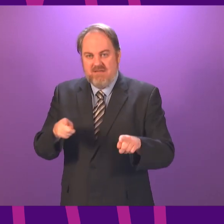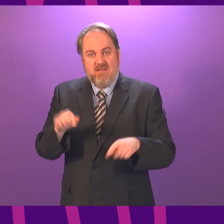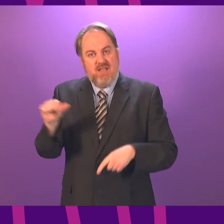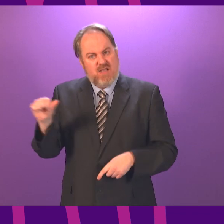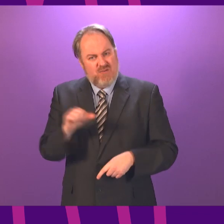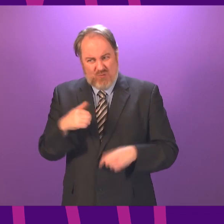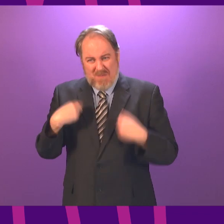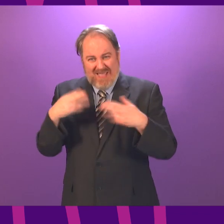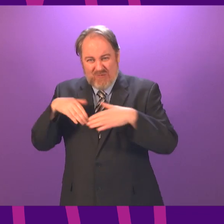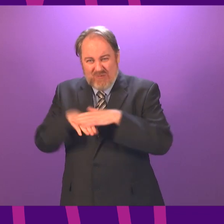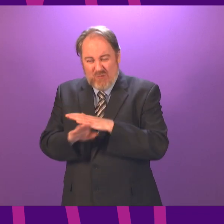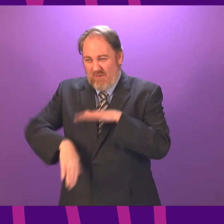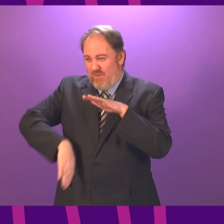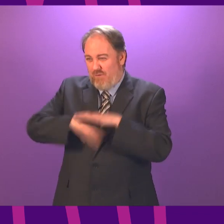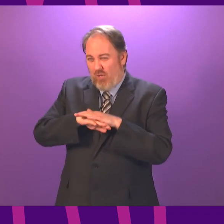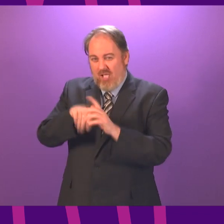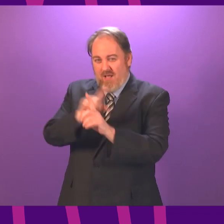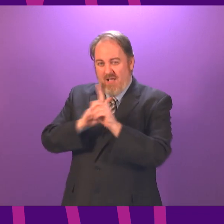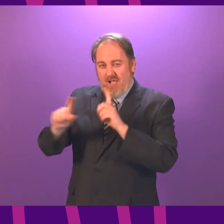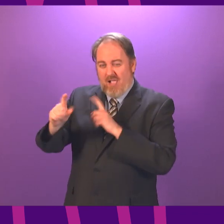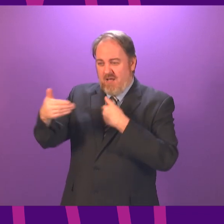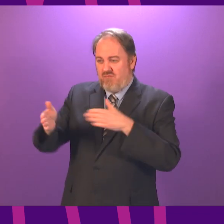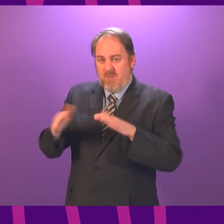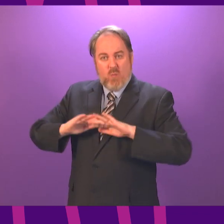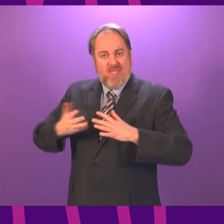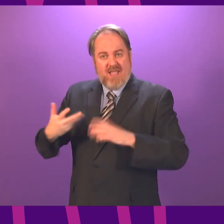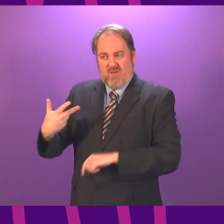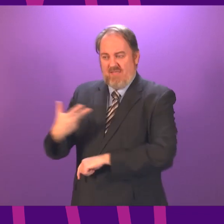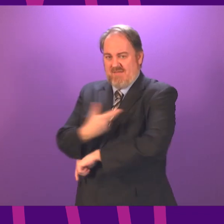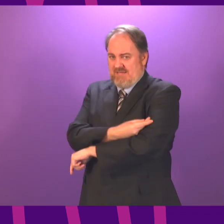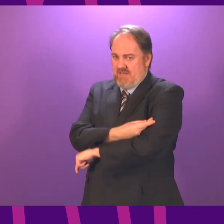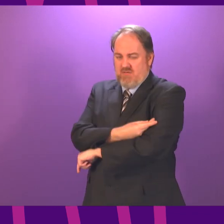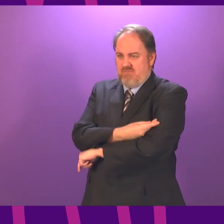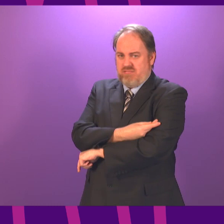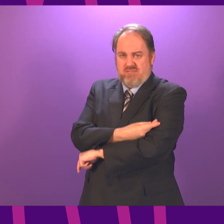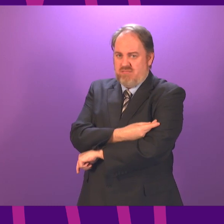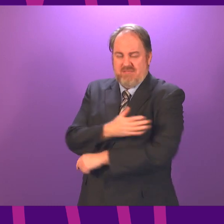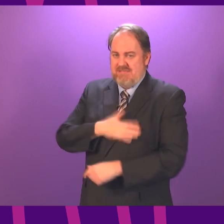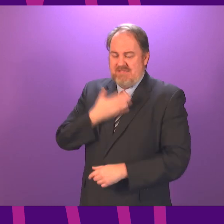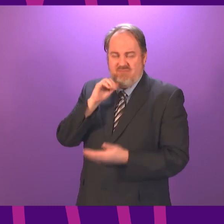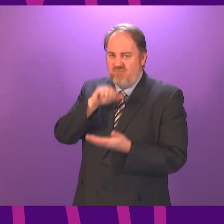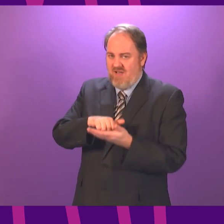into full classrooms without that protection. Does it not stand to reason that, if reopening